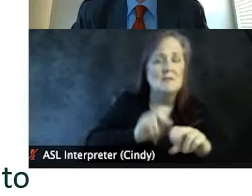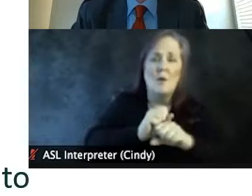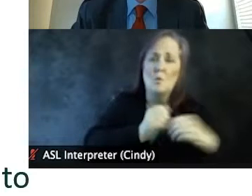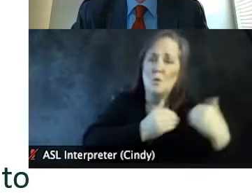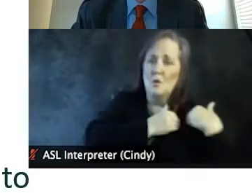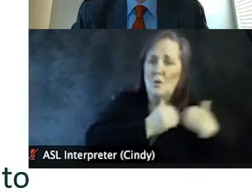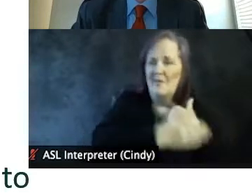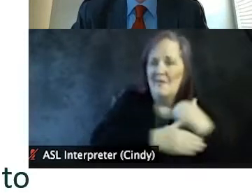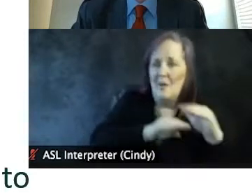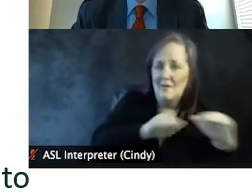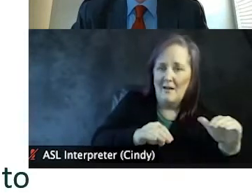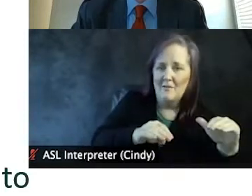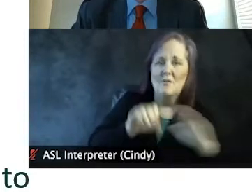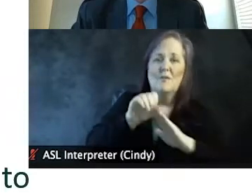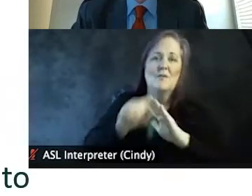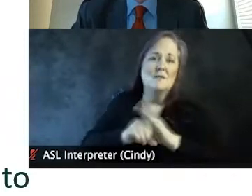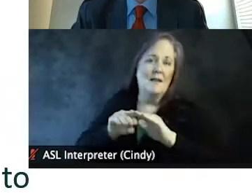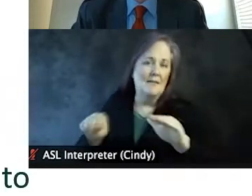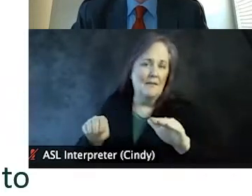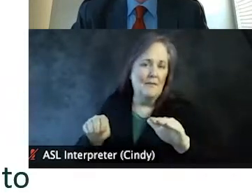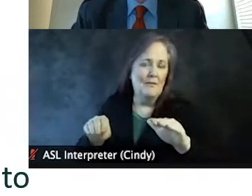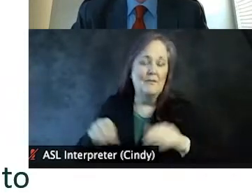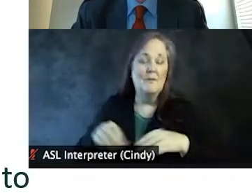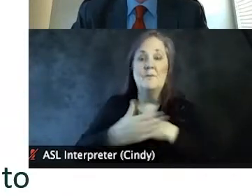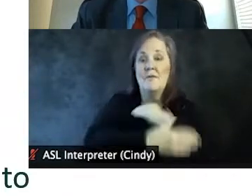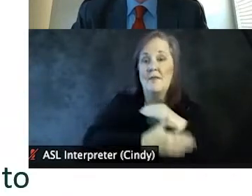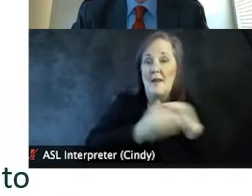because there would be increased ballots need to be mailed out and other ballot materials.